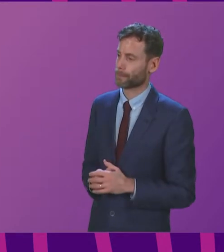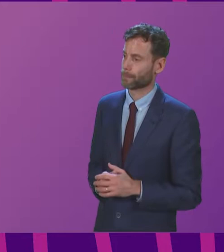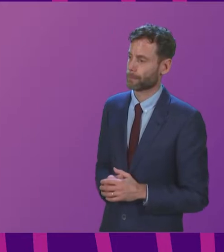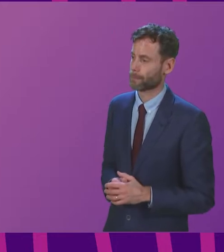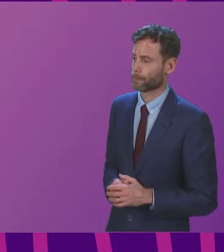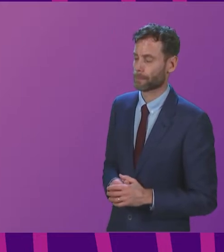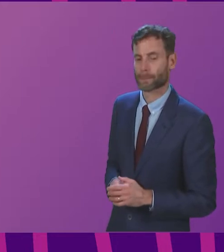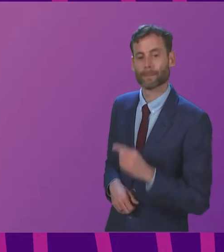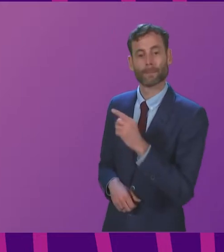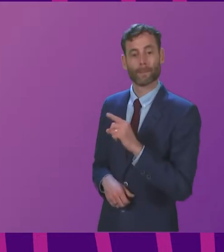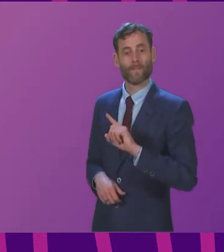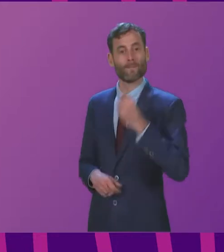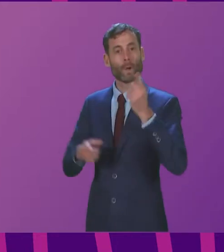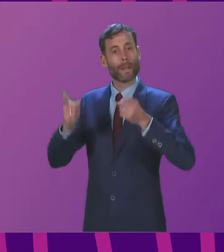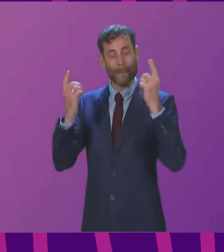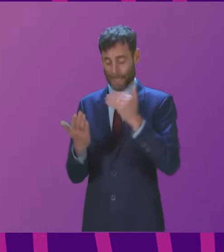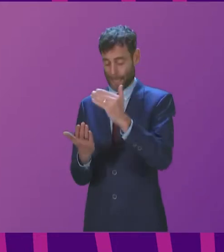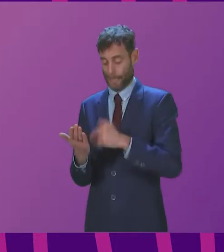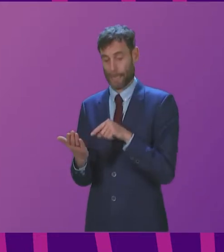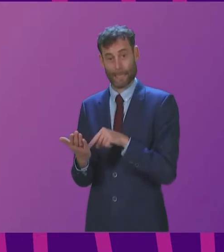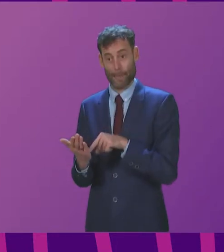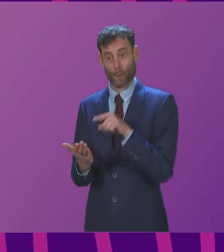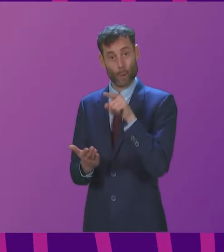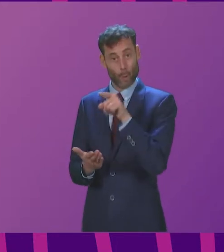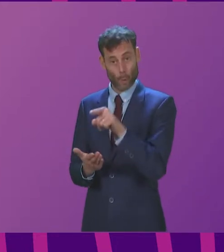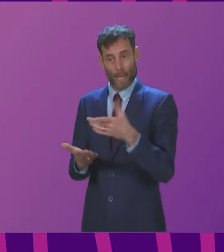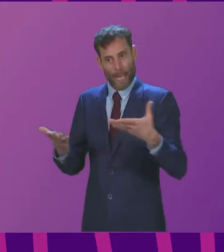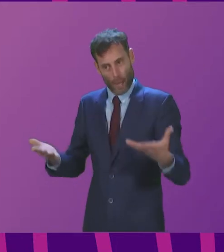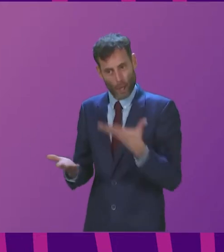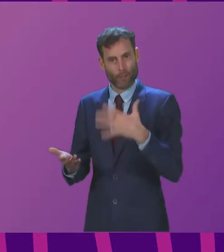In her statement, the First Minister commented on the situation of pregnant women and encouraged them to get vaccinated.